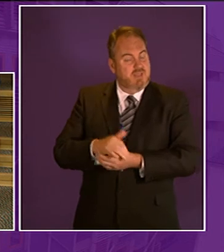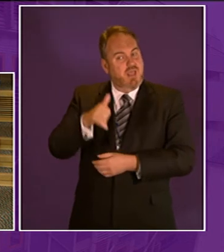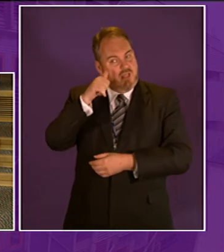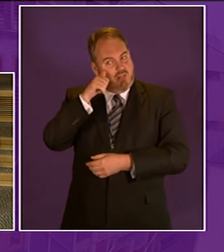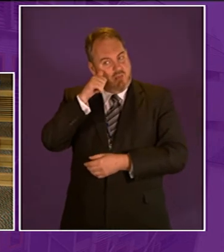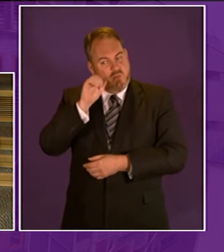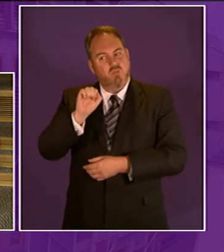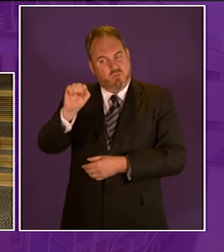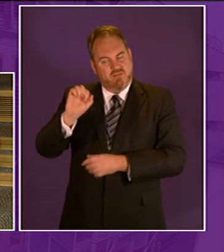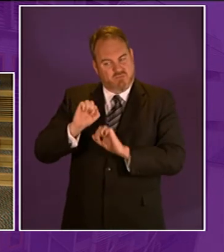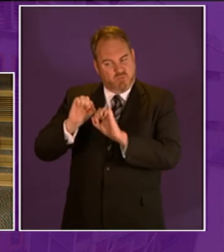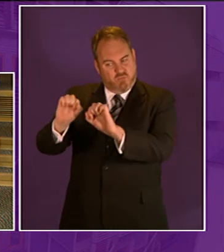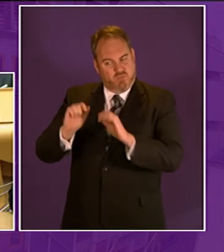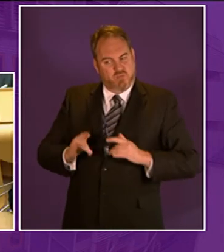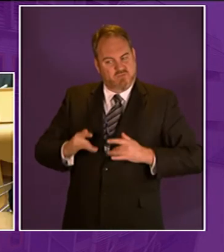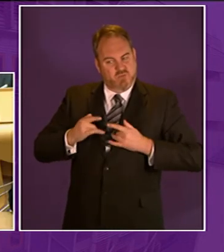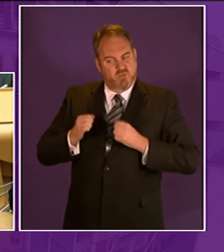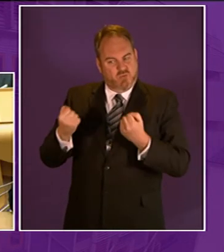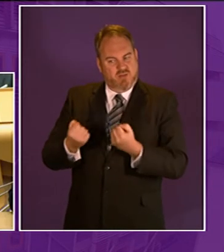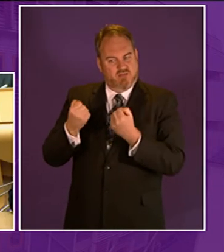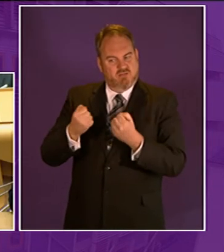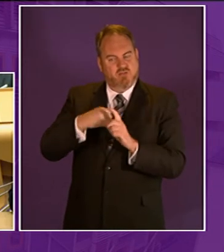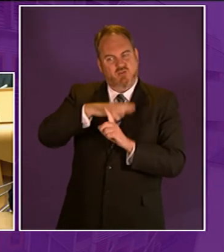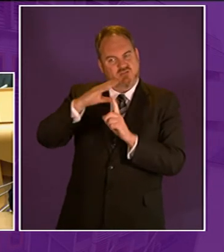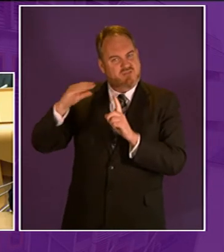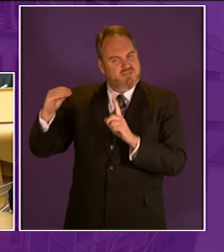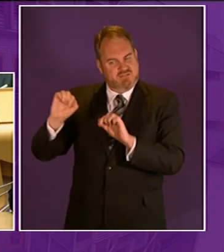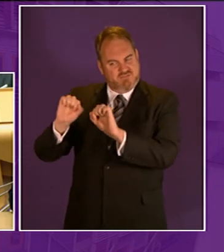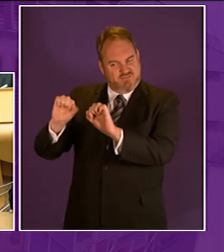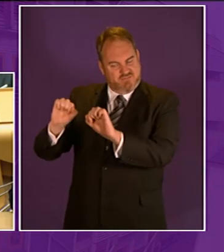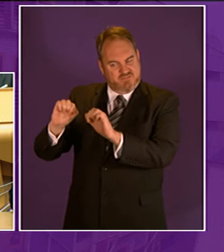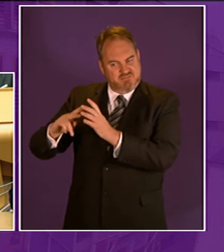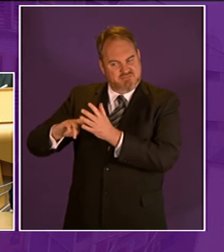from her perspective as the Conservative education spokesman, but my perspective is that I want